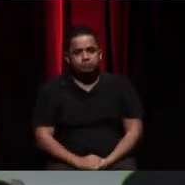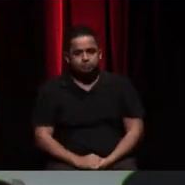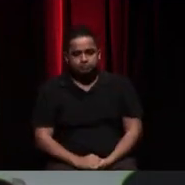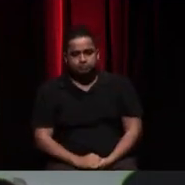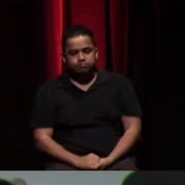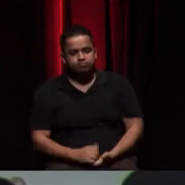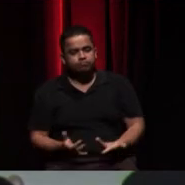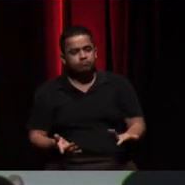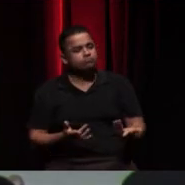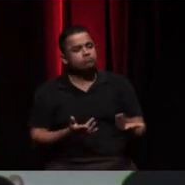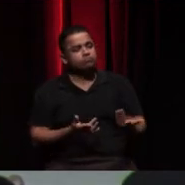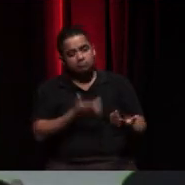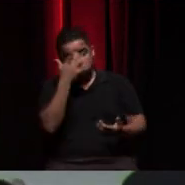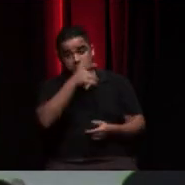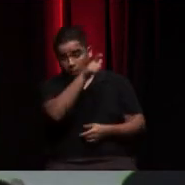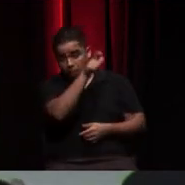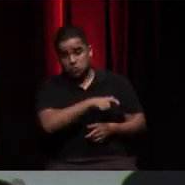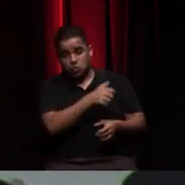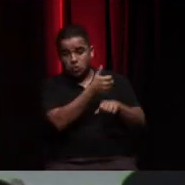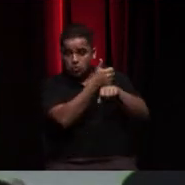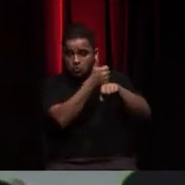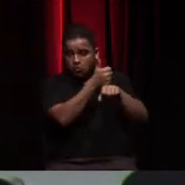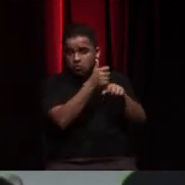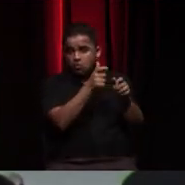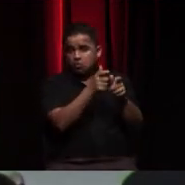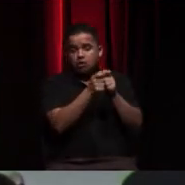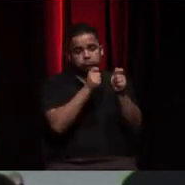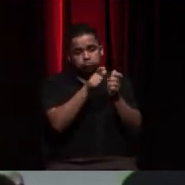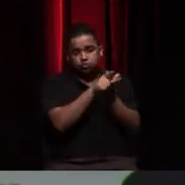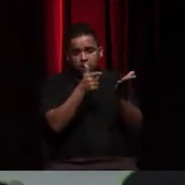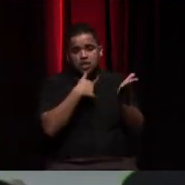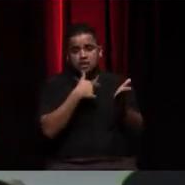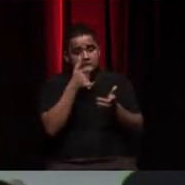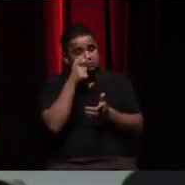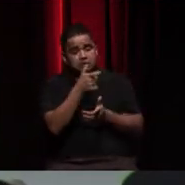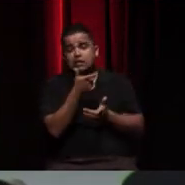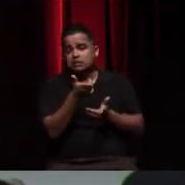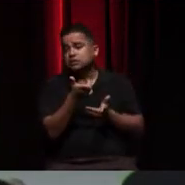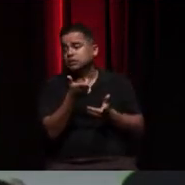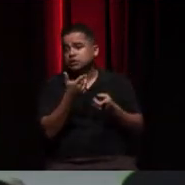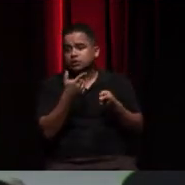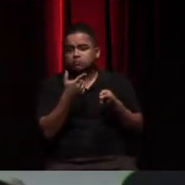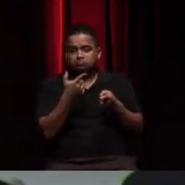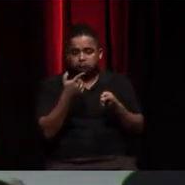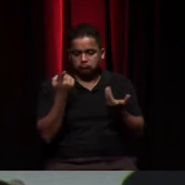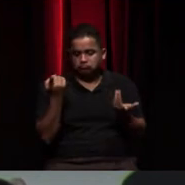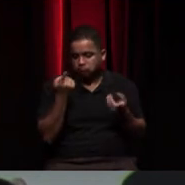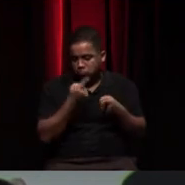For professional journalists I think it’s interesting. For example,